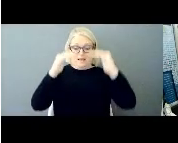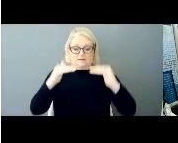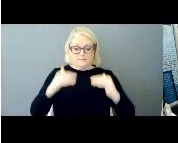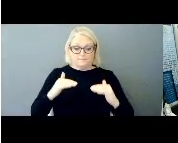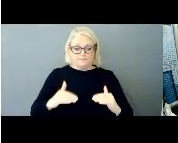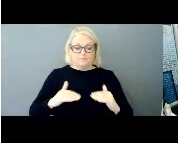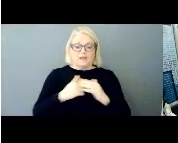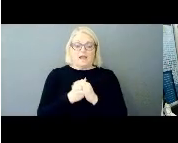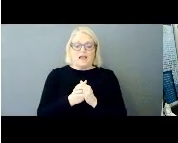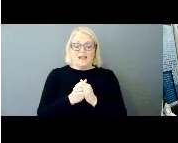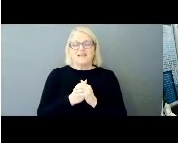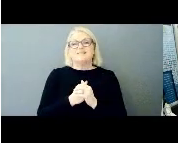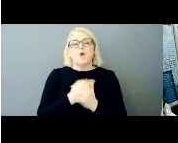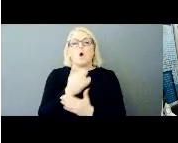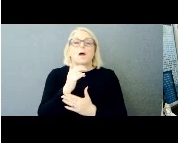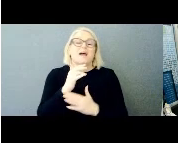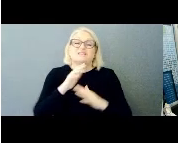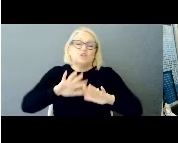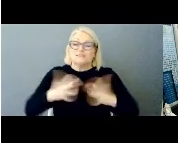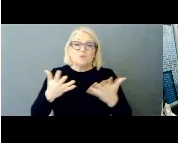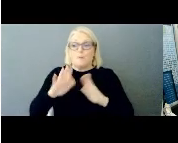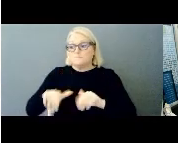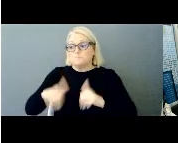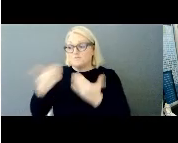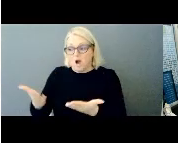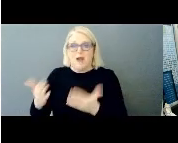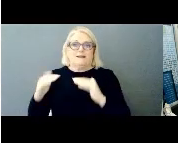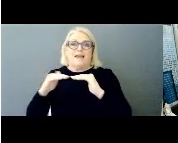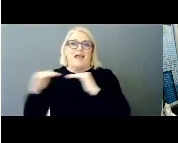They're just not delivered equitably to the right people at the right time.